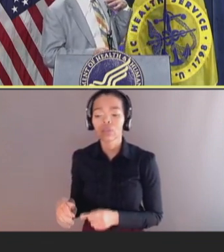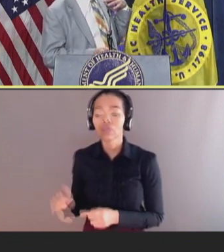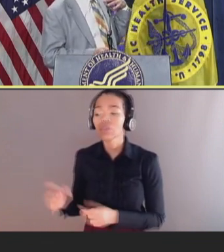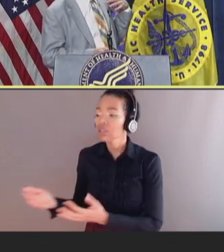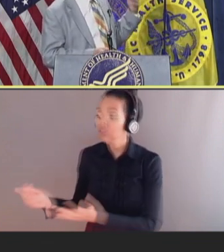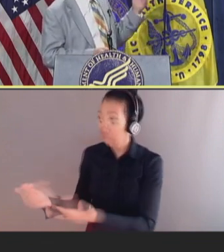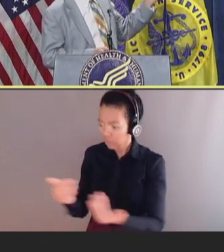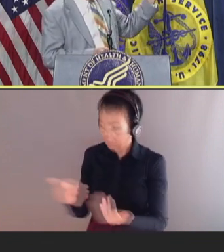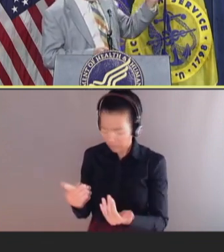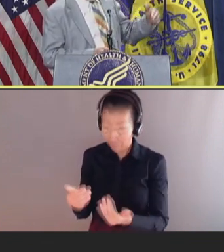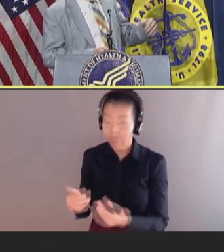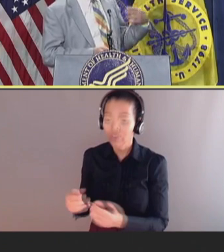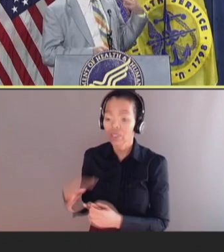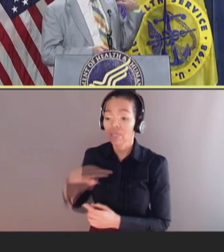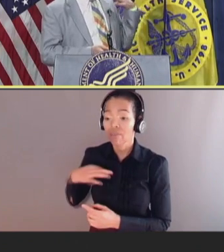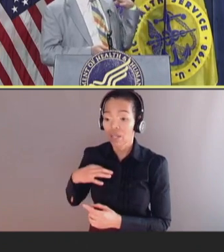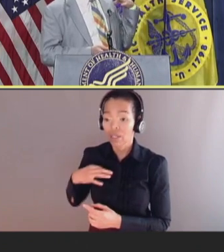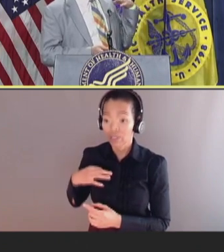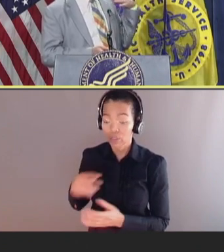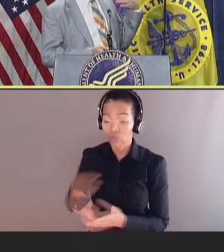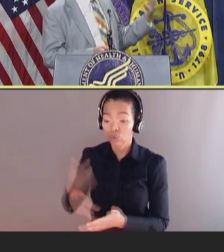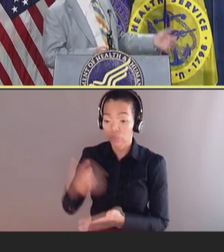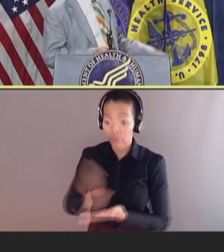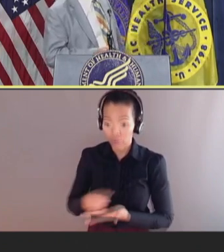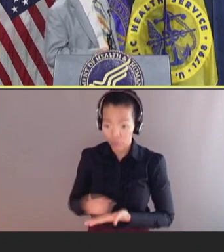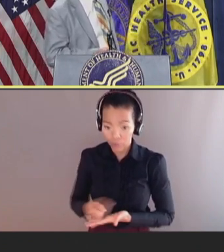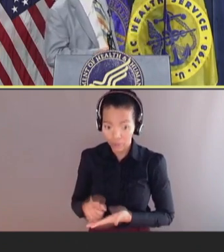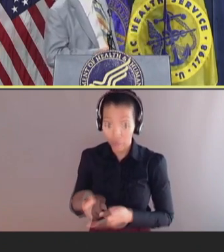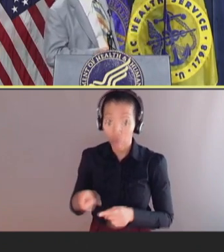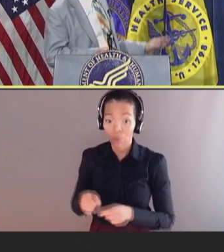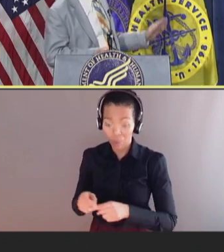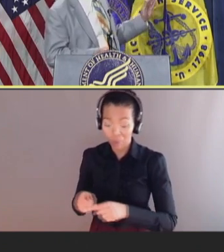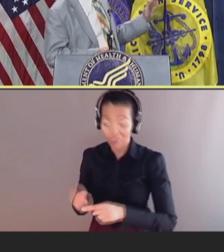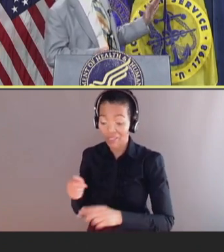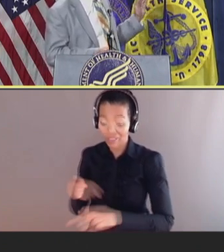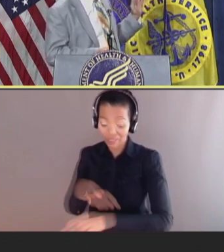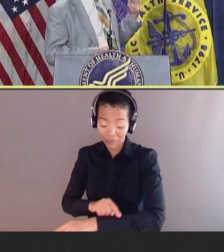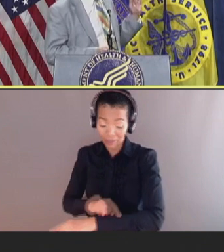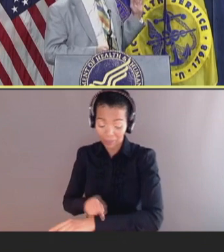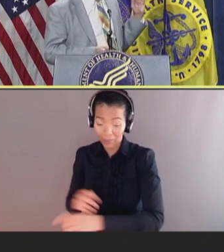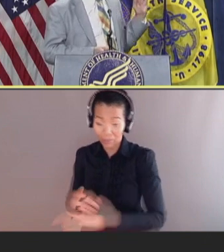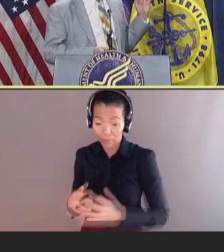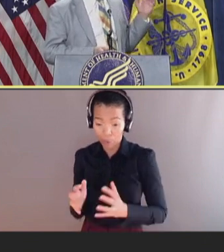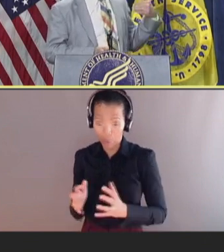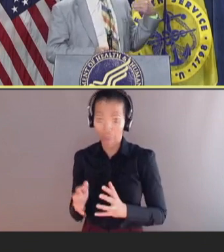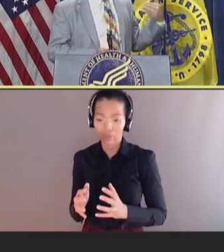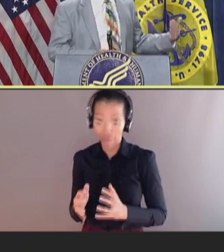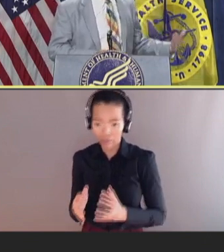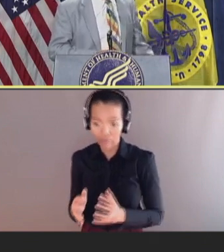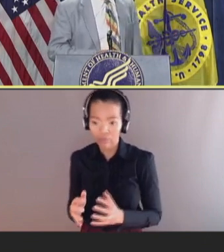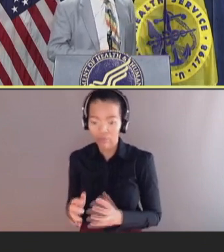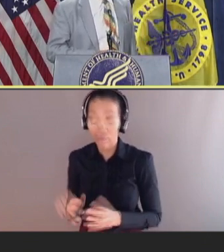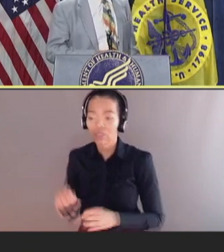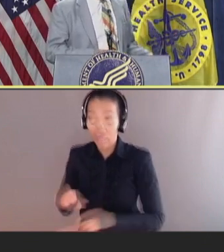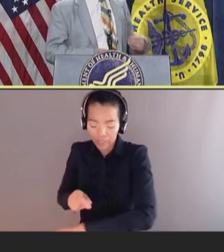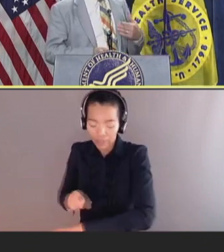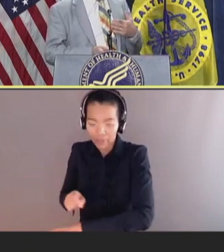a week during a time of the open lesion and swab the arms and measure the amounts of BCG